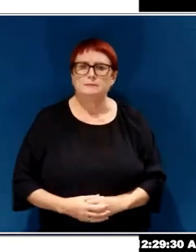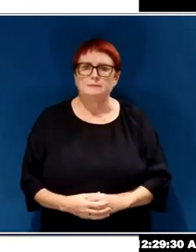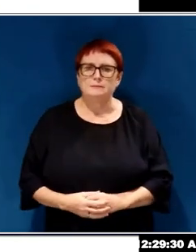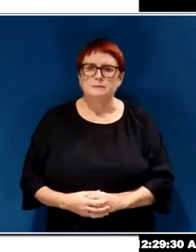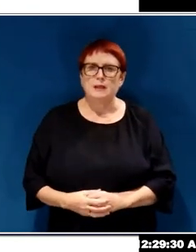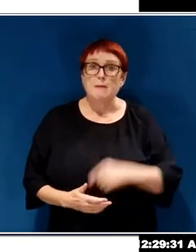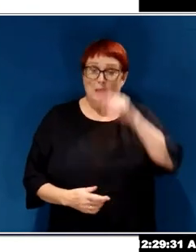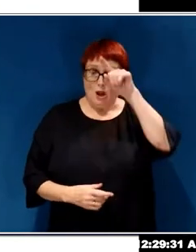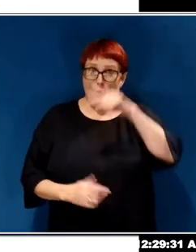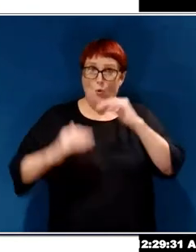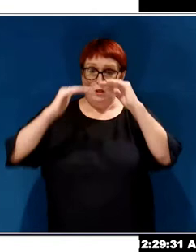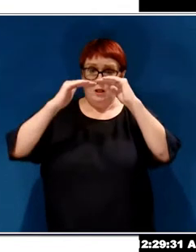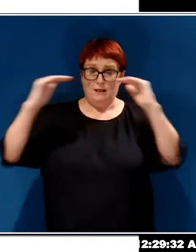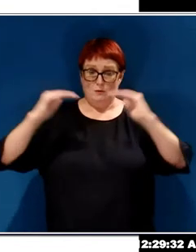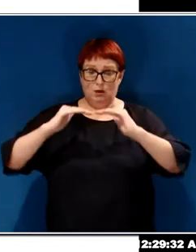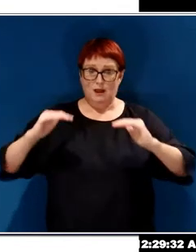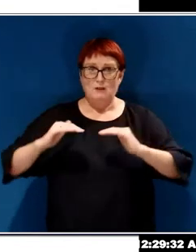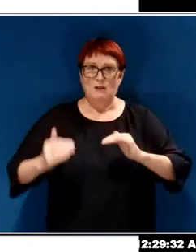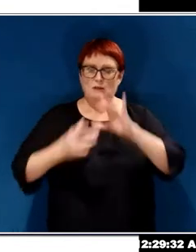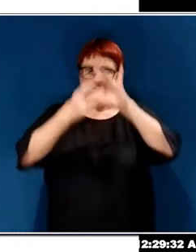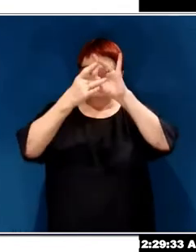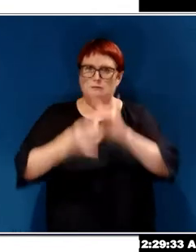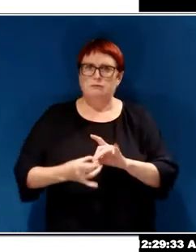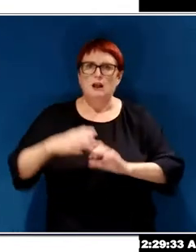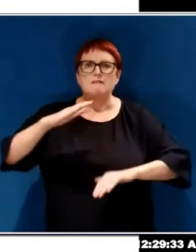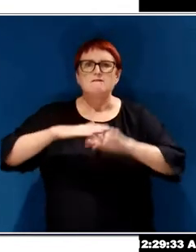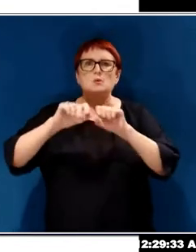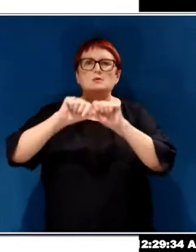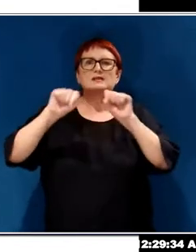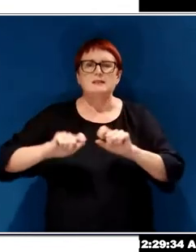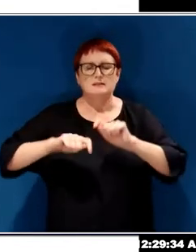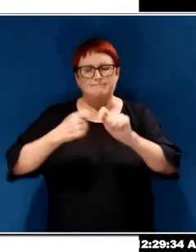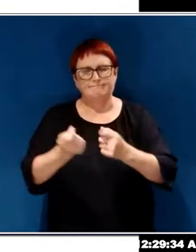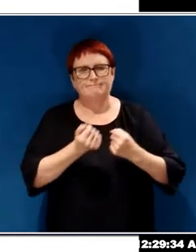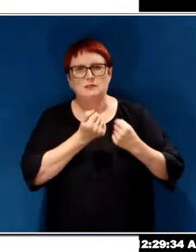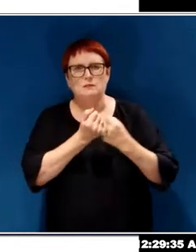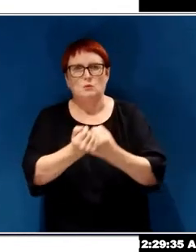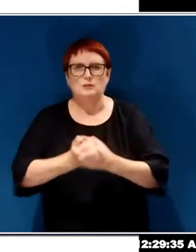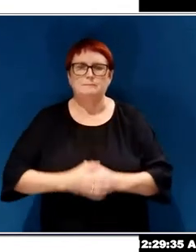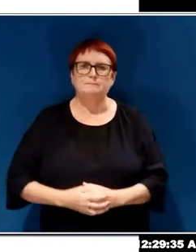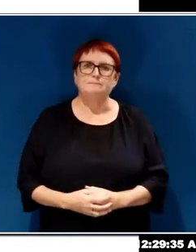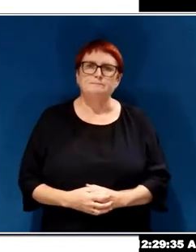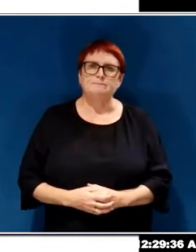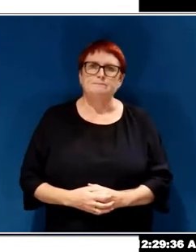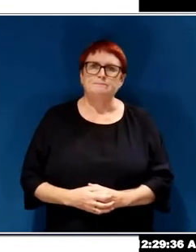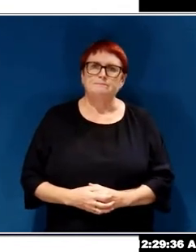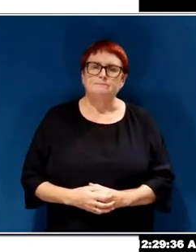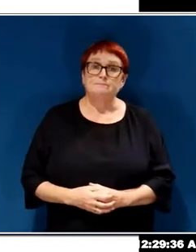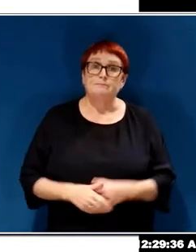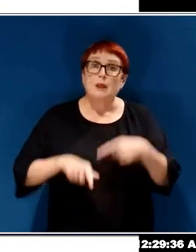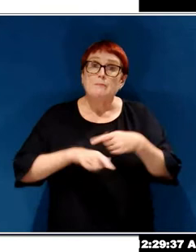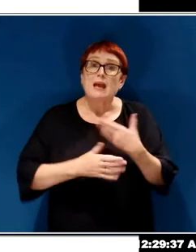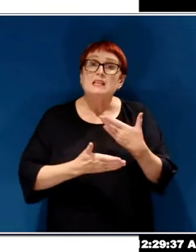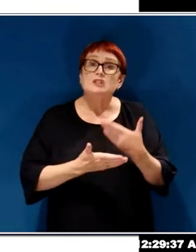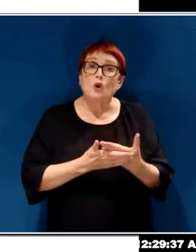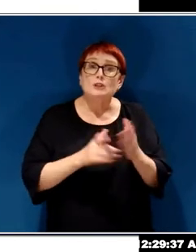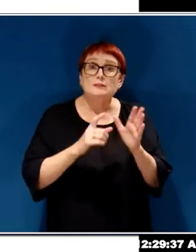It's based on data-based decision-making which requires all students to be